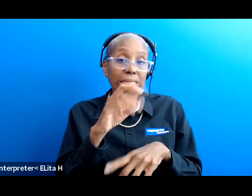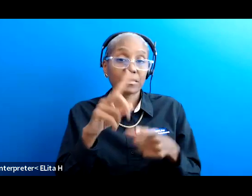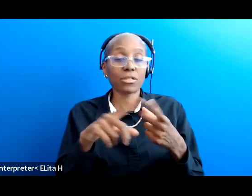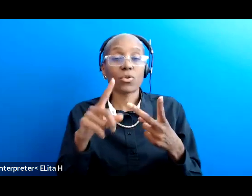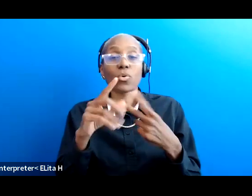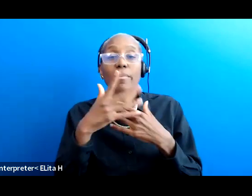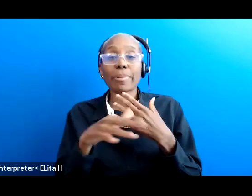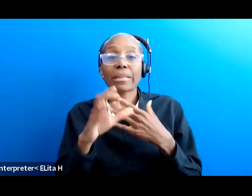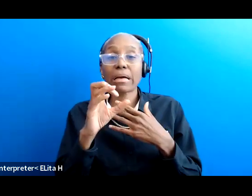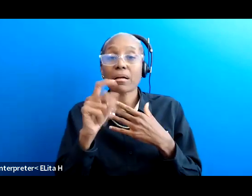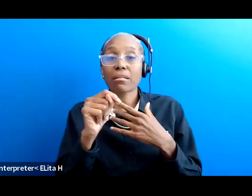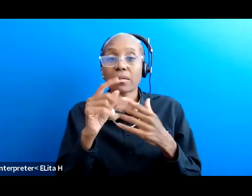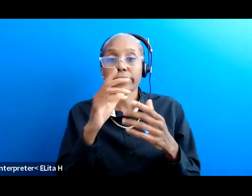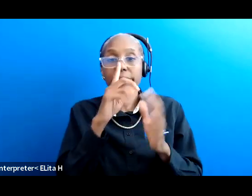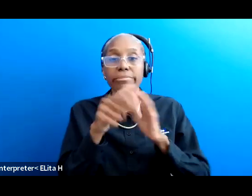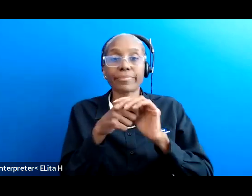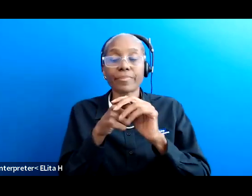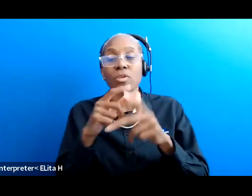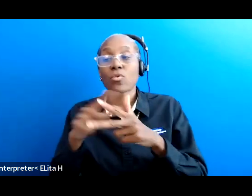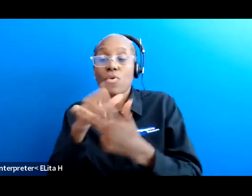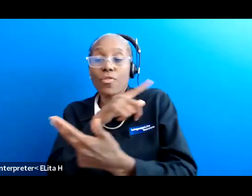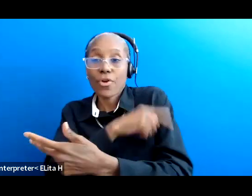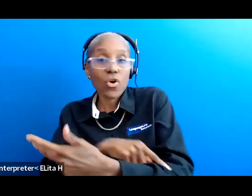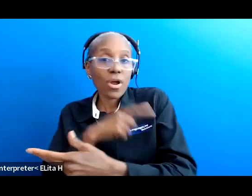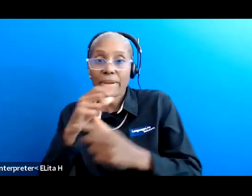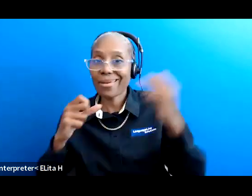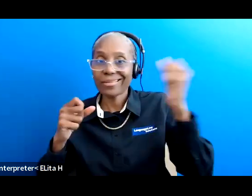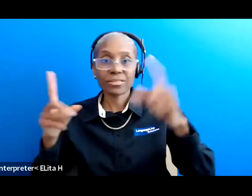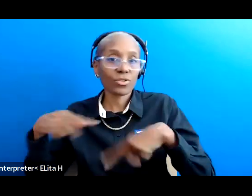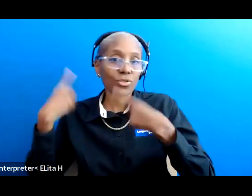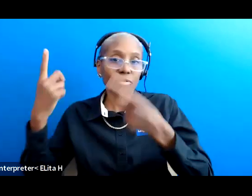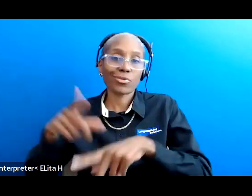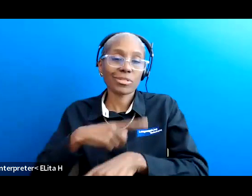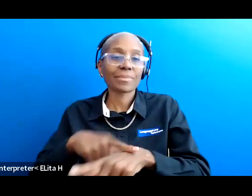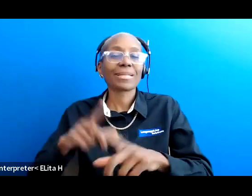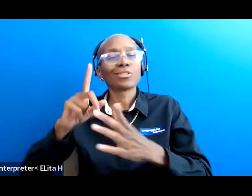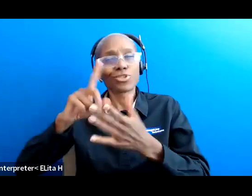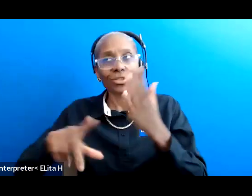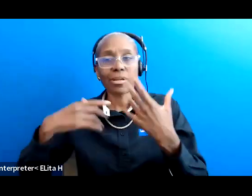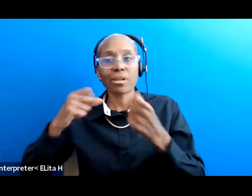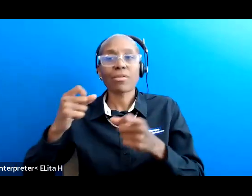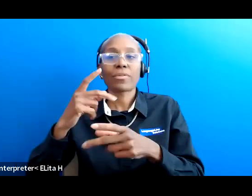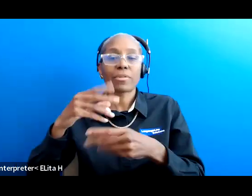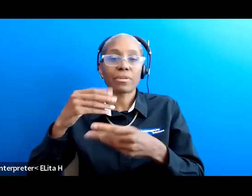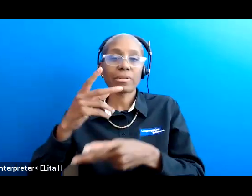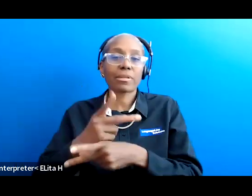If they haven't exercised that arm for a while, there could be complications. So always check with your healthcare provider to make sure